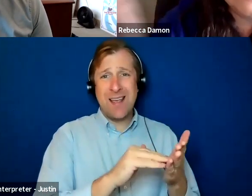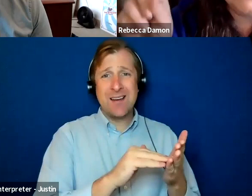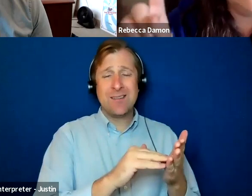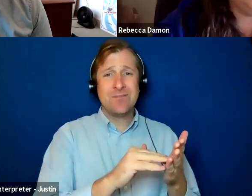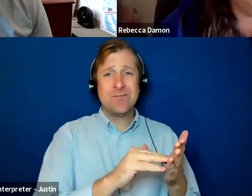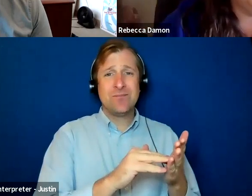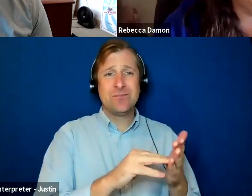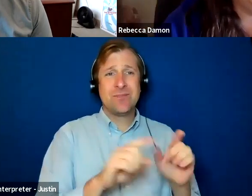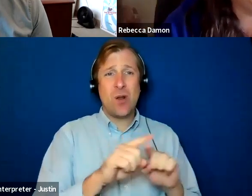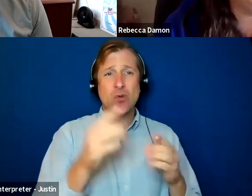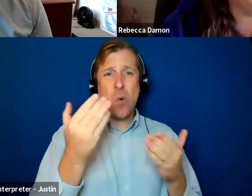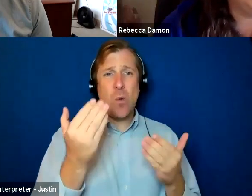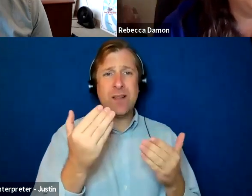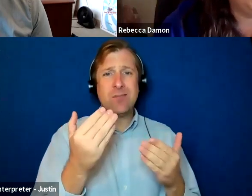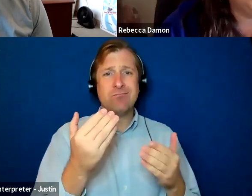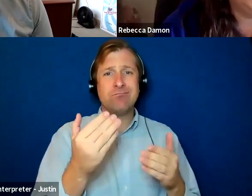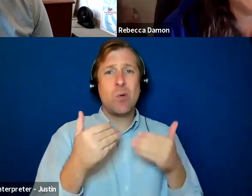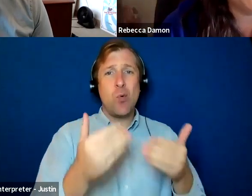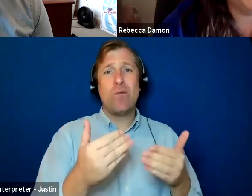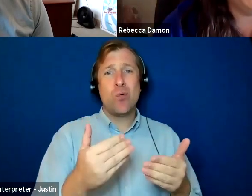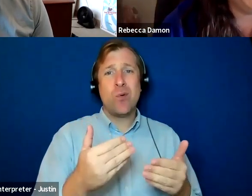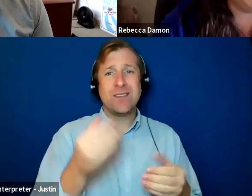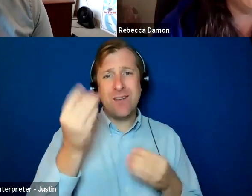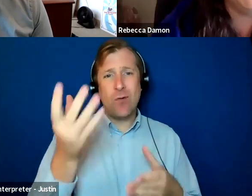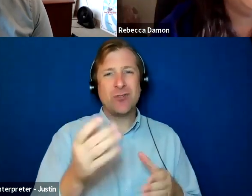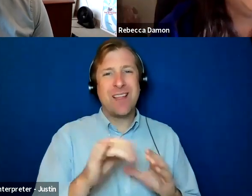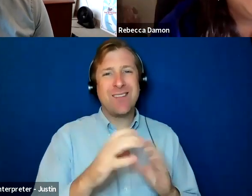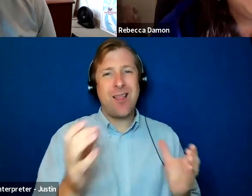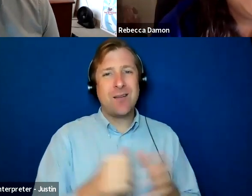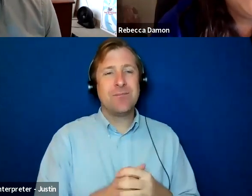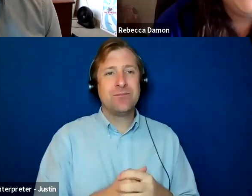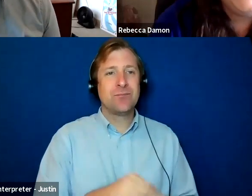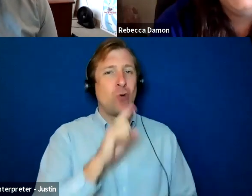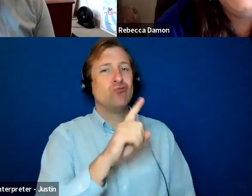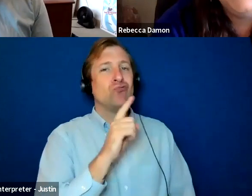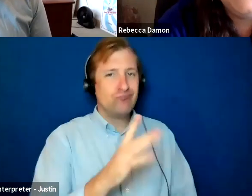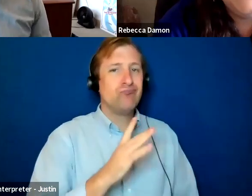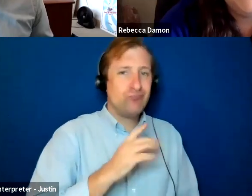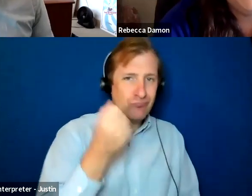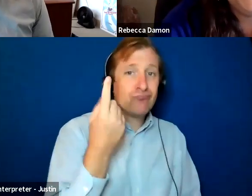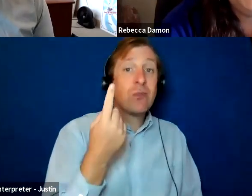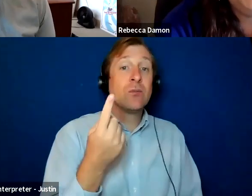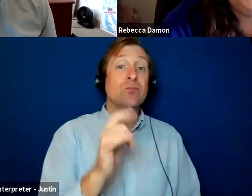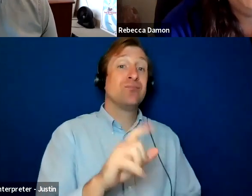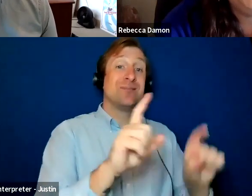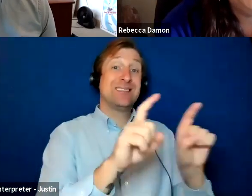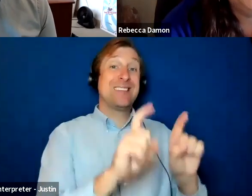hopefully you can loop in the rest of that information. It's kind of a lot. Sure, so the testing rate for any day